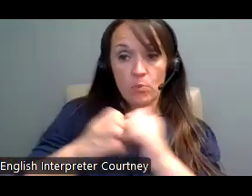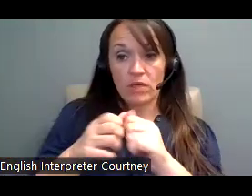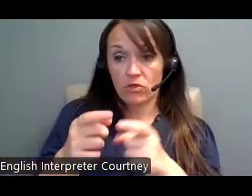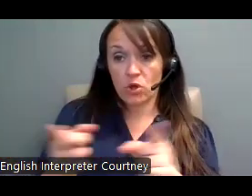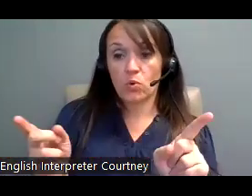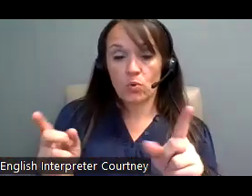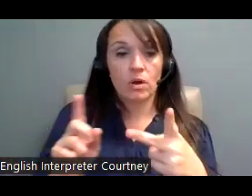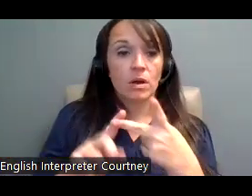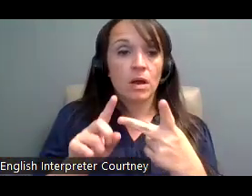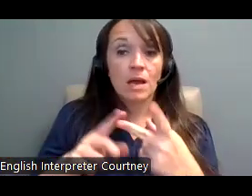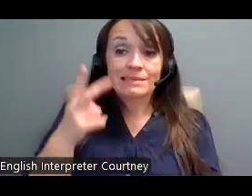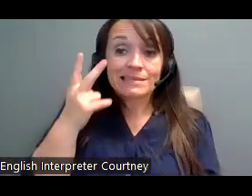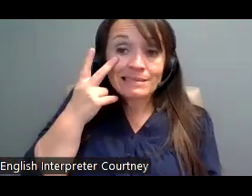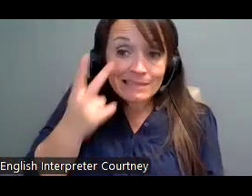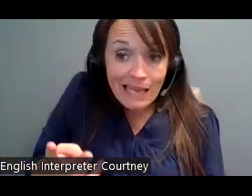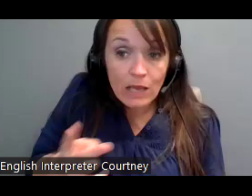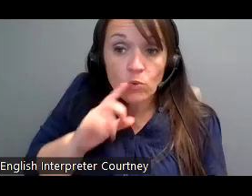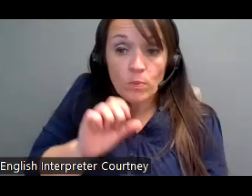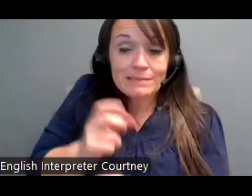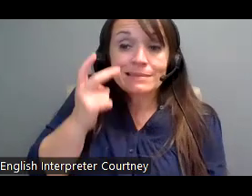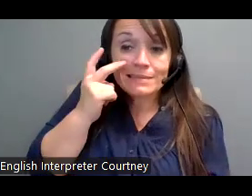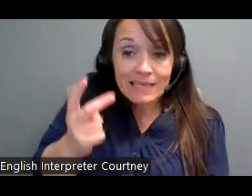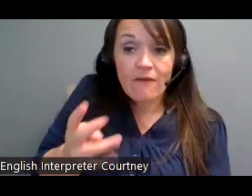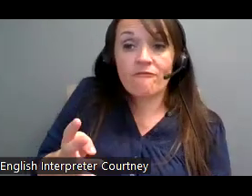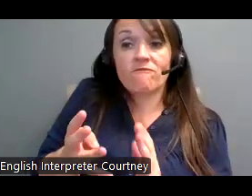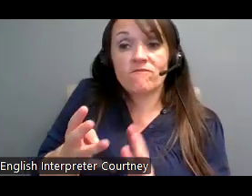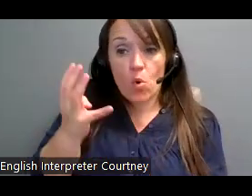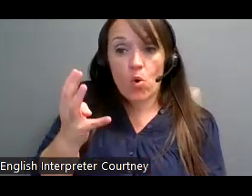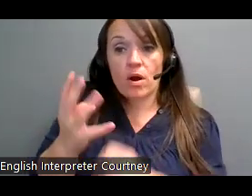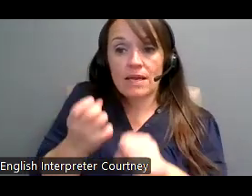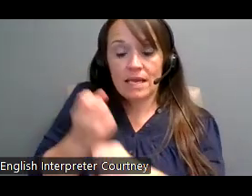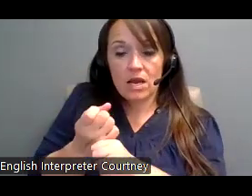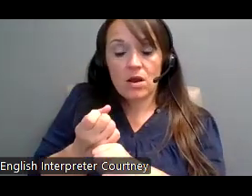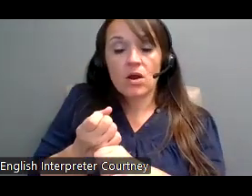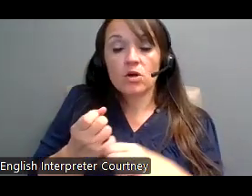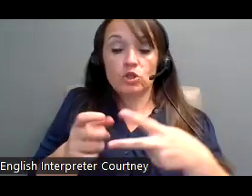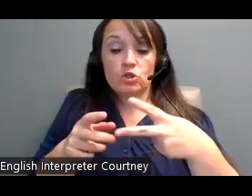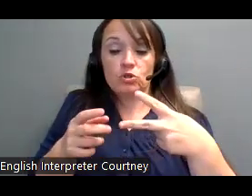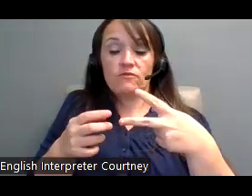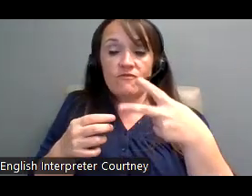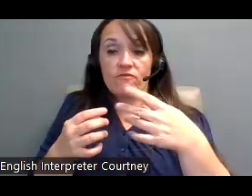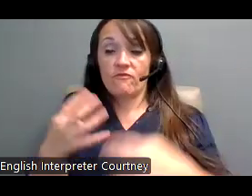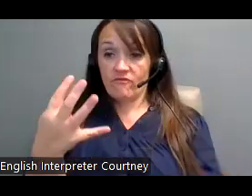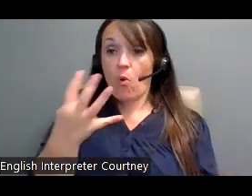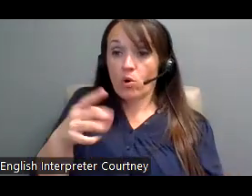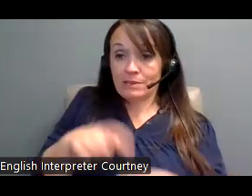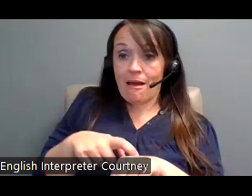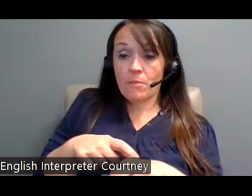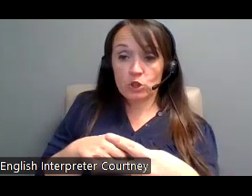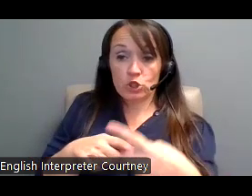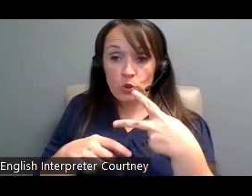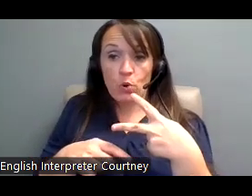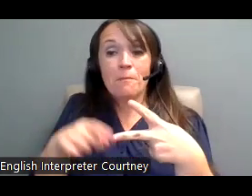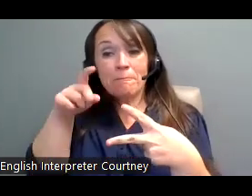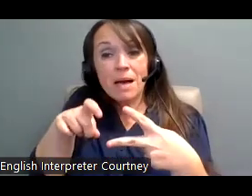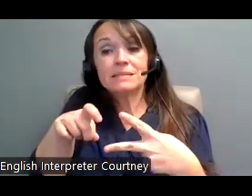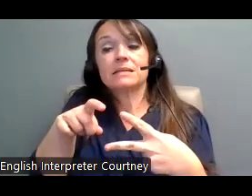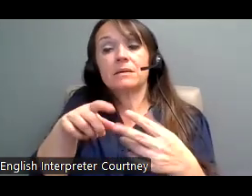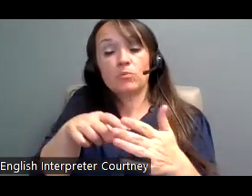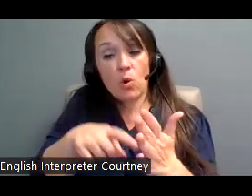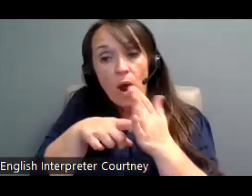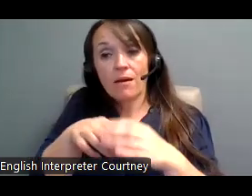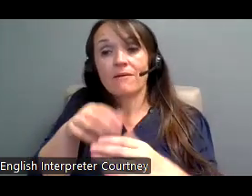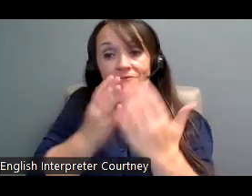of those times that we see you per year have to be face-to-face in the home. Next slide please.